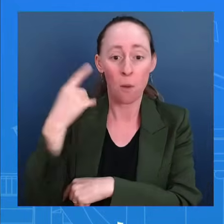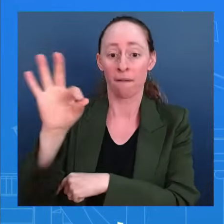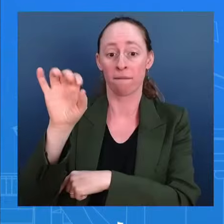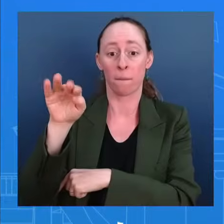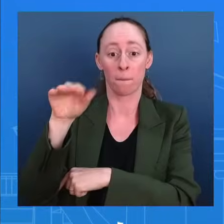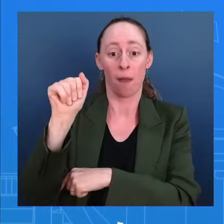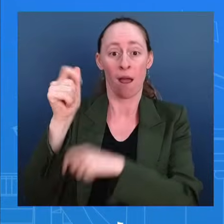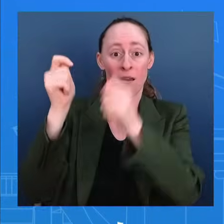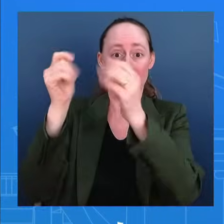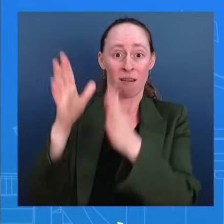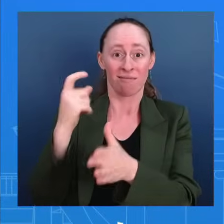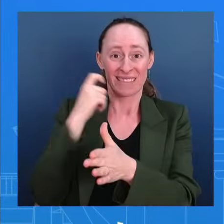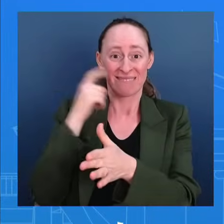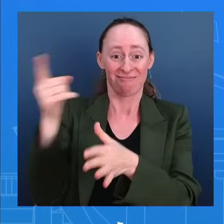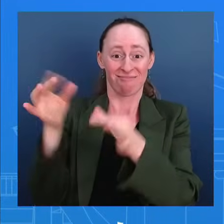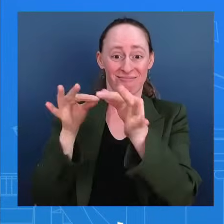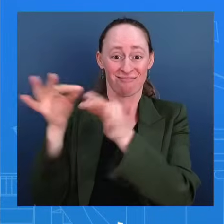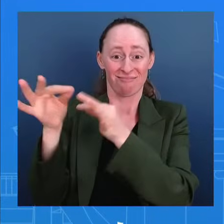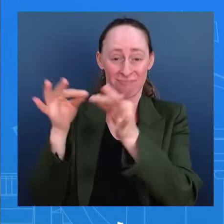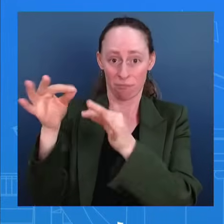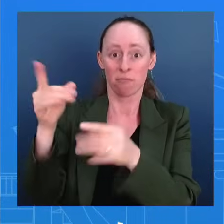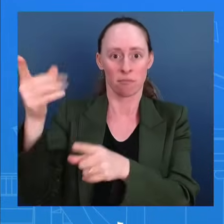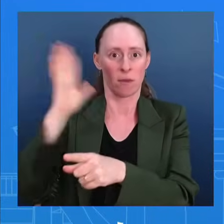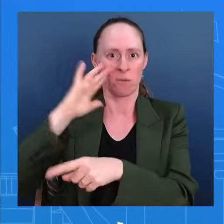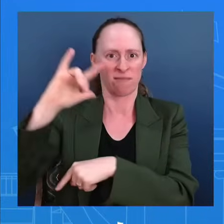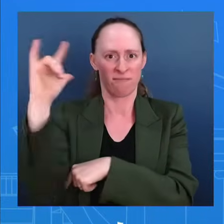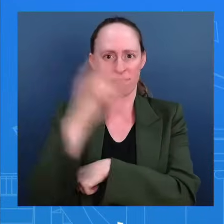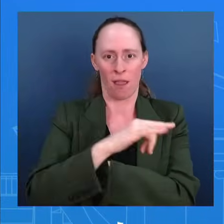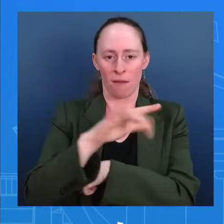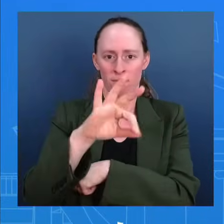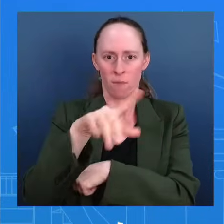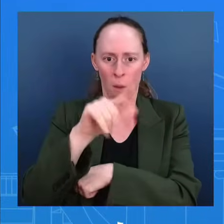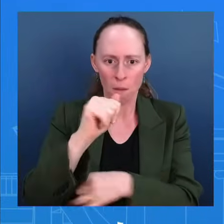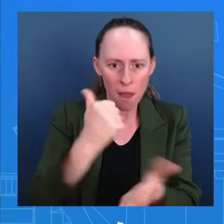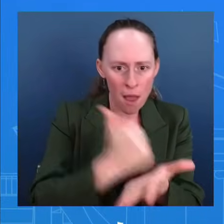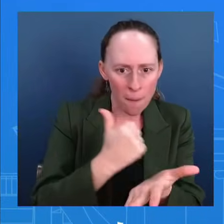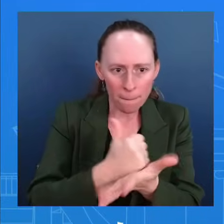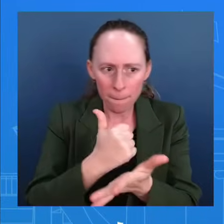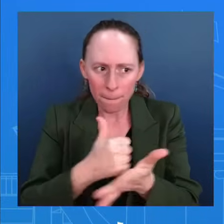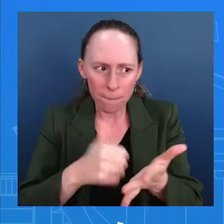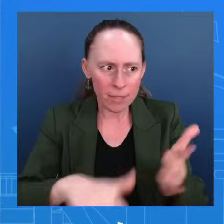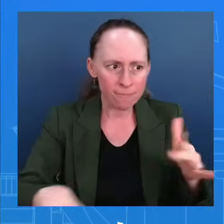to assist on the ground as we are pre-positioning and preparing for this storm.